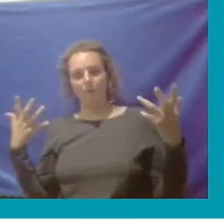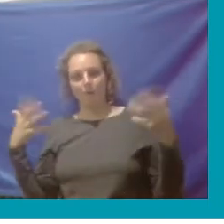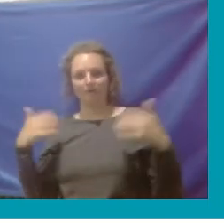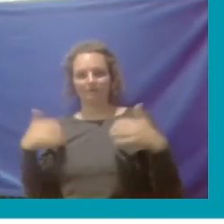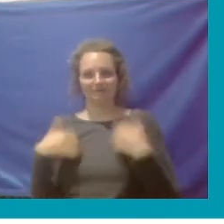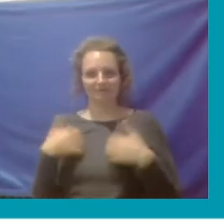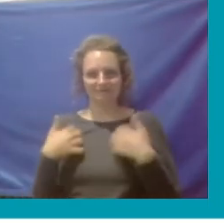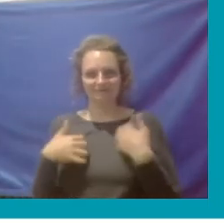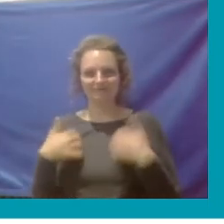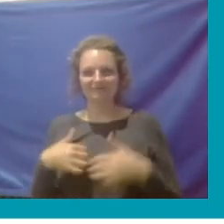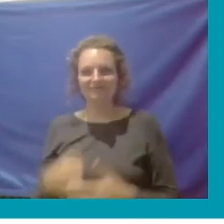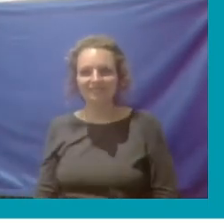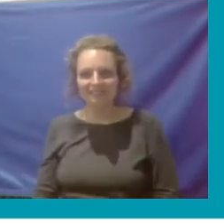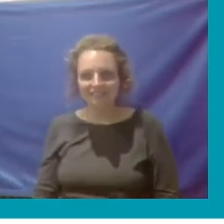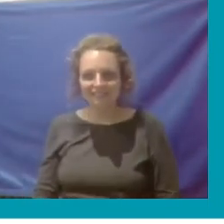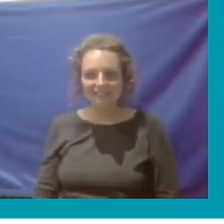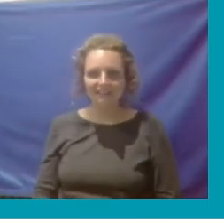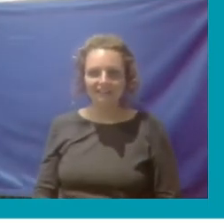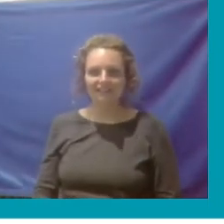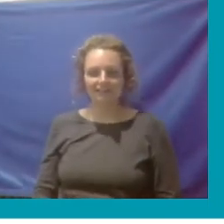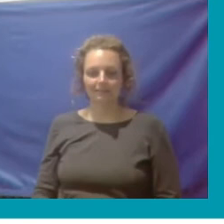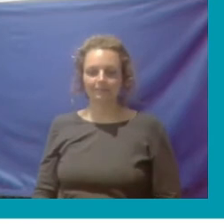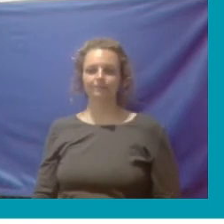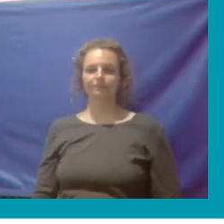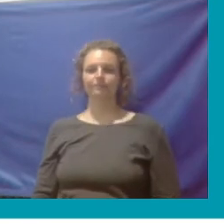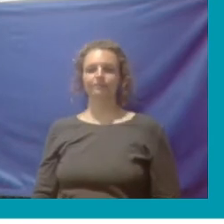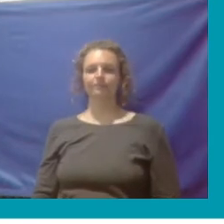Hang on a minute. I'm I'm just trying to.